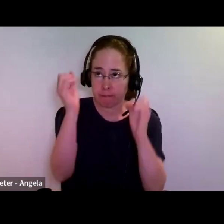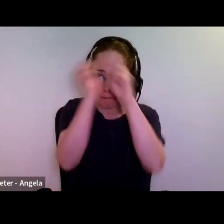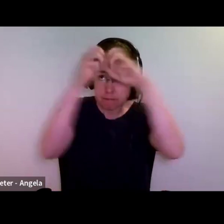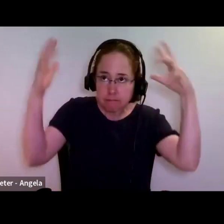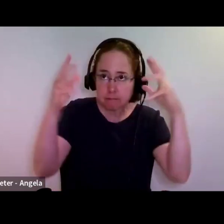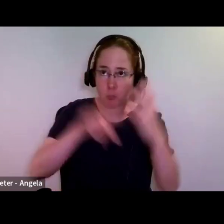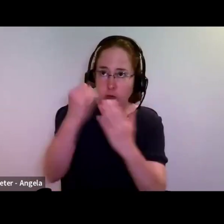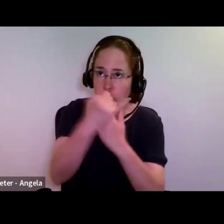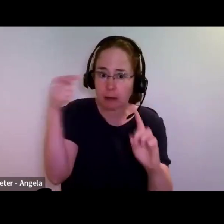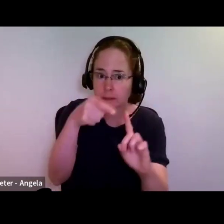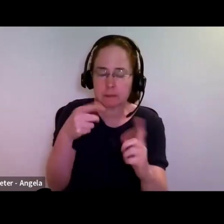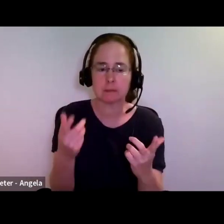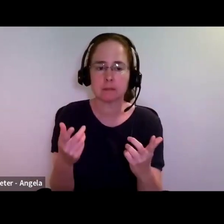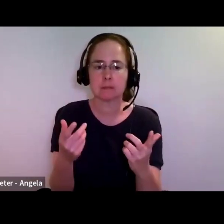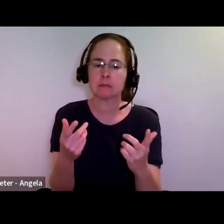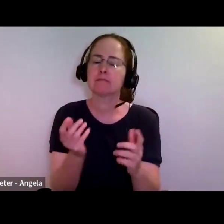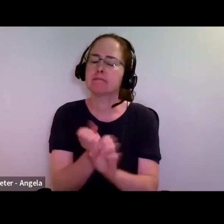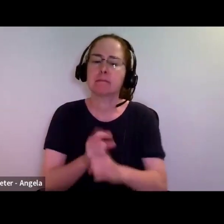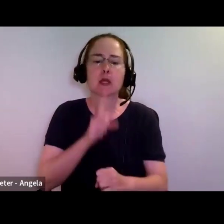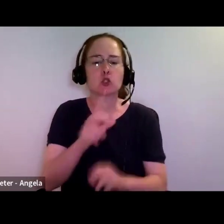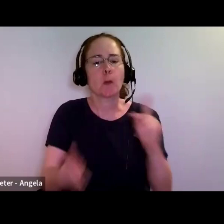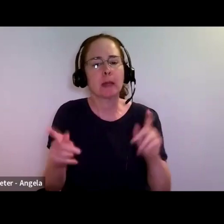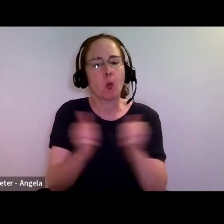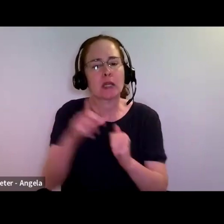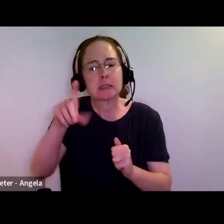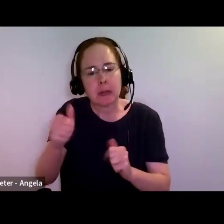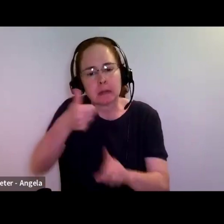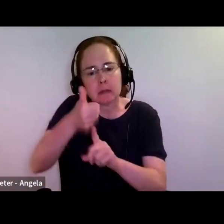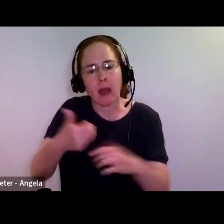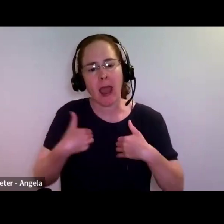make sure that people with disabilities have the tools and.